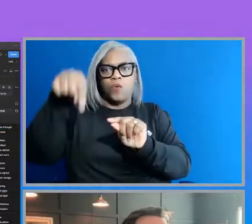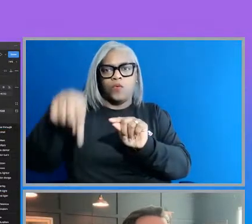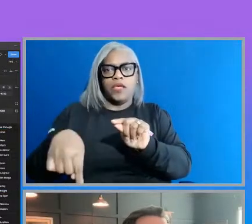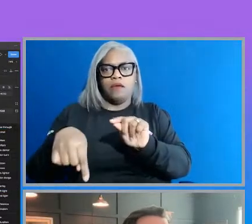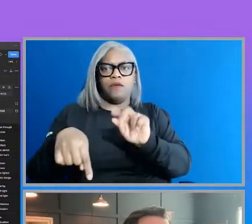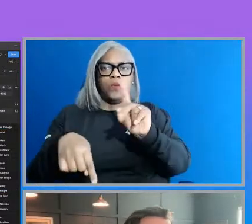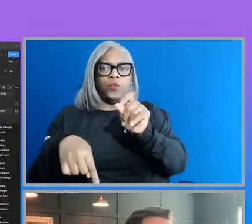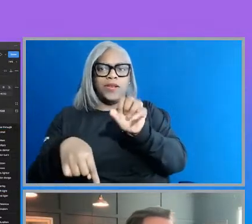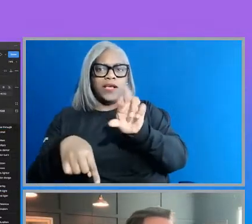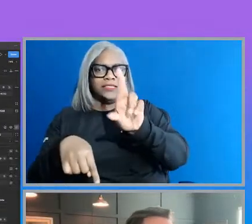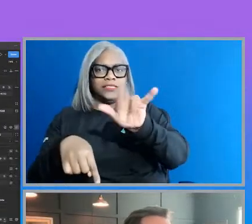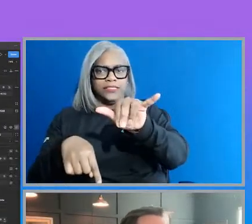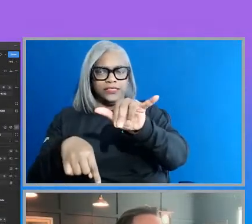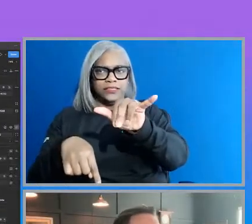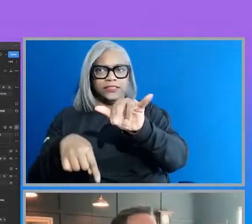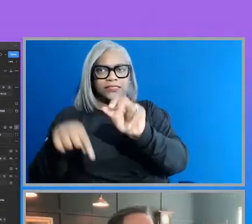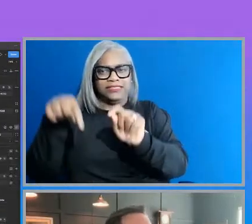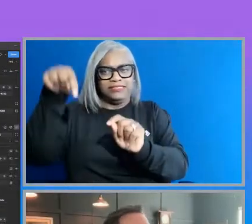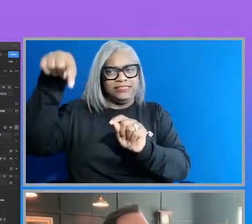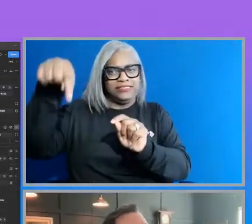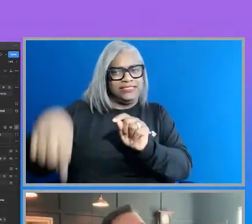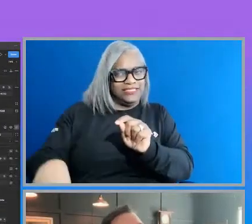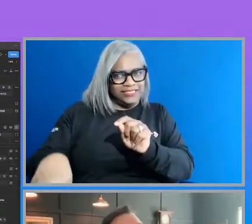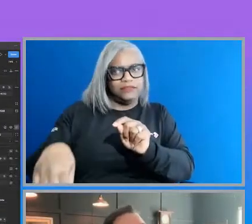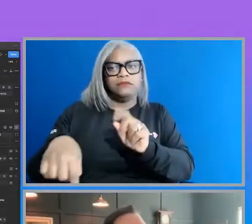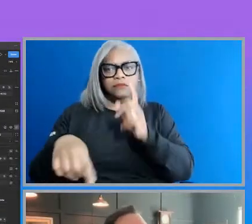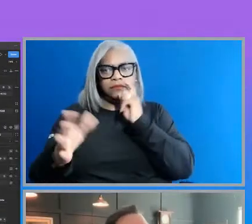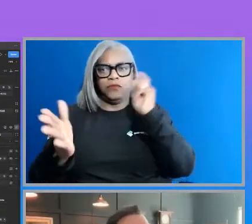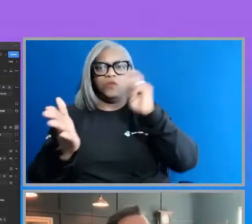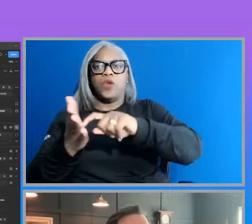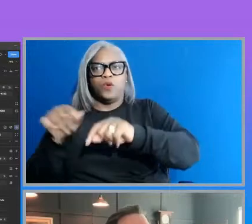luminosity all the way at the bottom of that menu. And this is